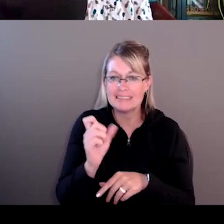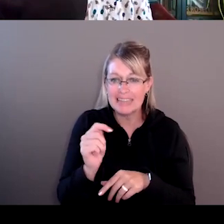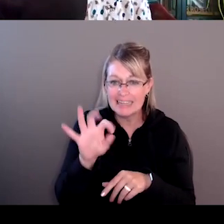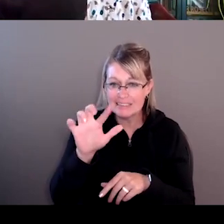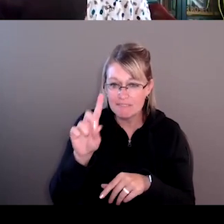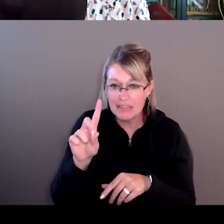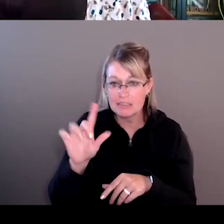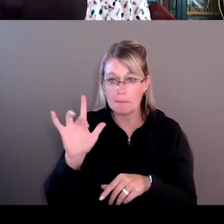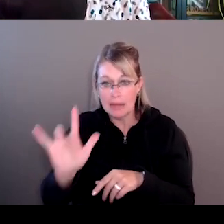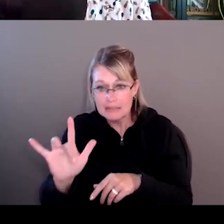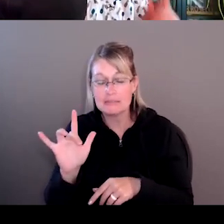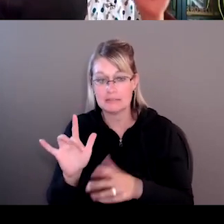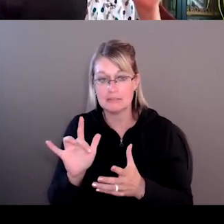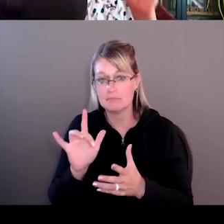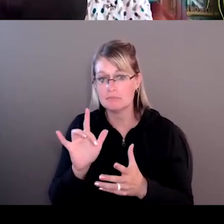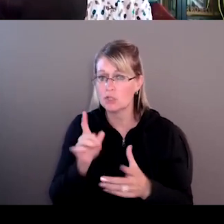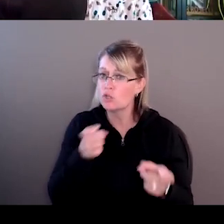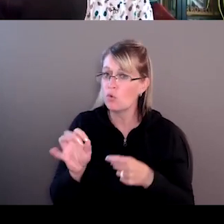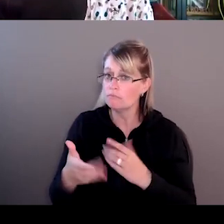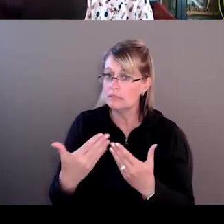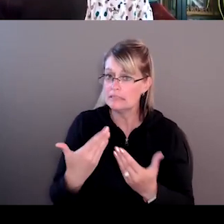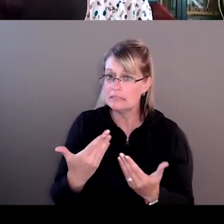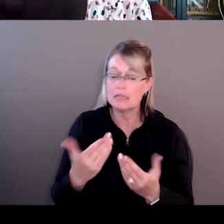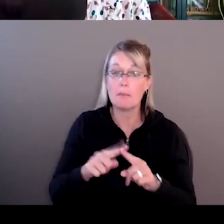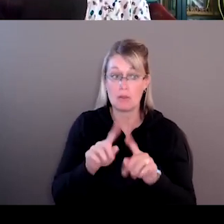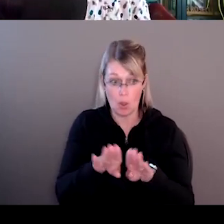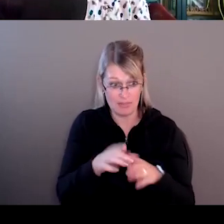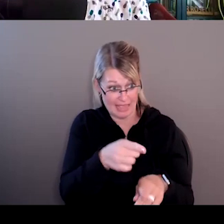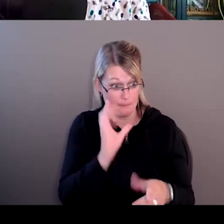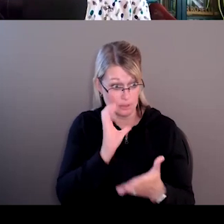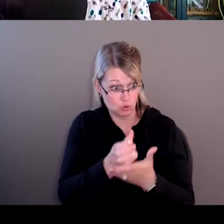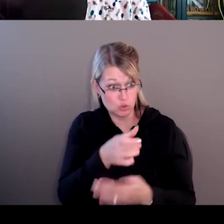labeling these controls is easy. This opening image is a photo of